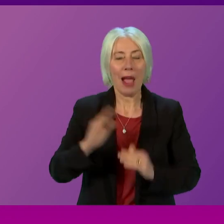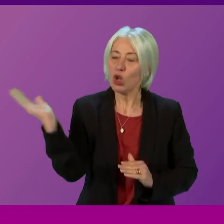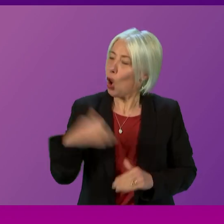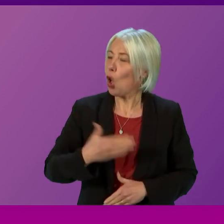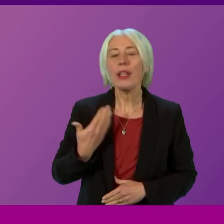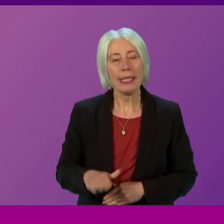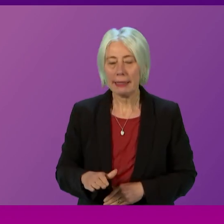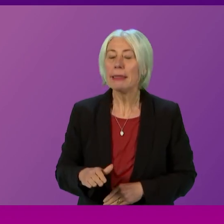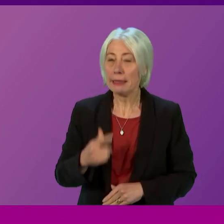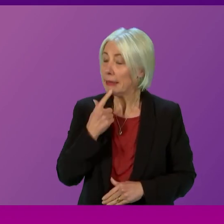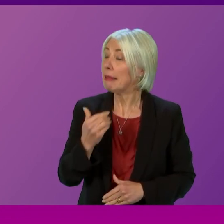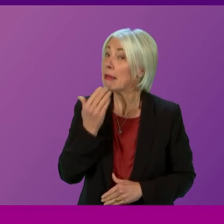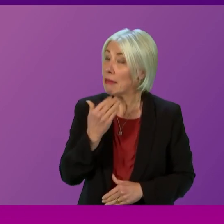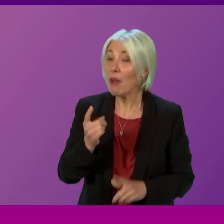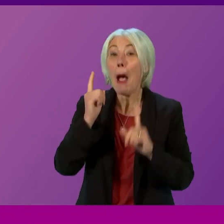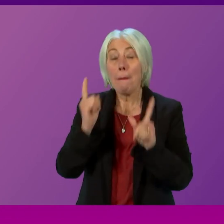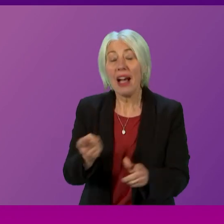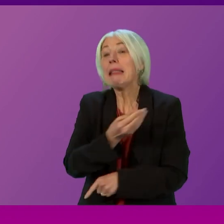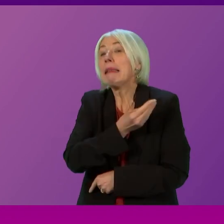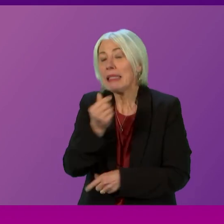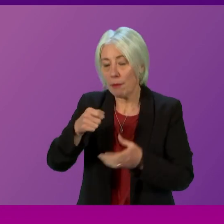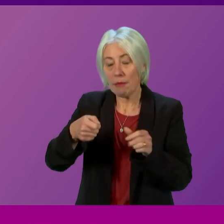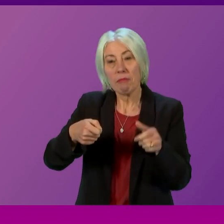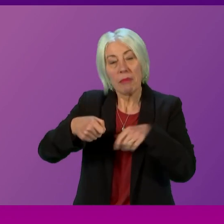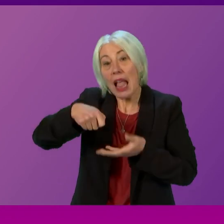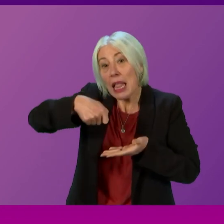That said, where there are shortages of liquid penicillin, for example,